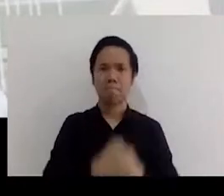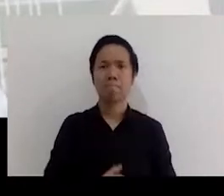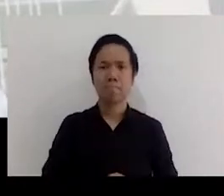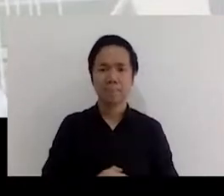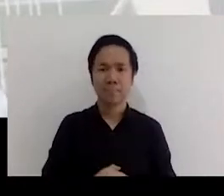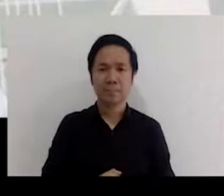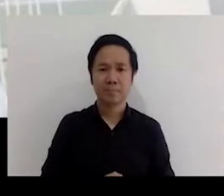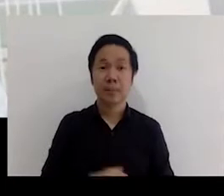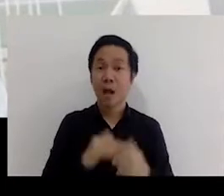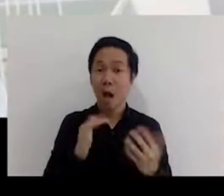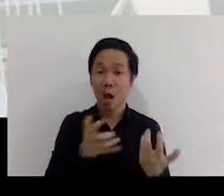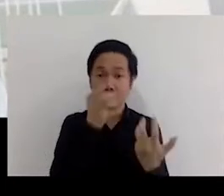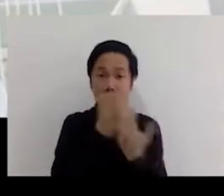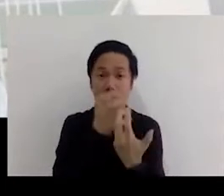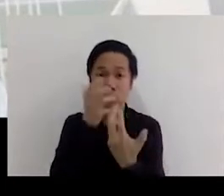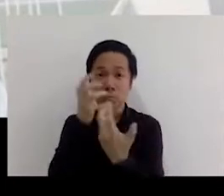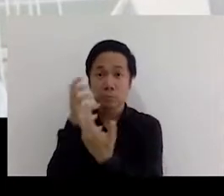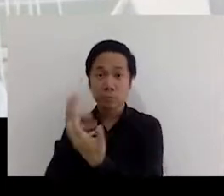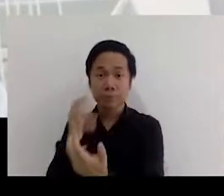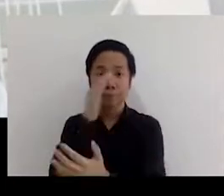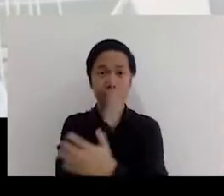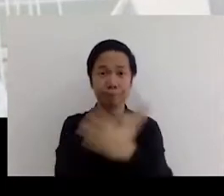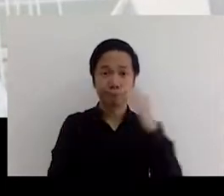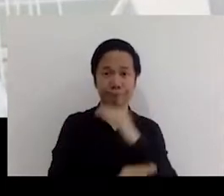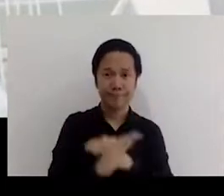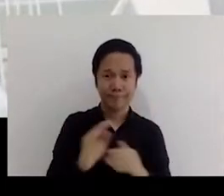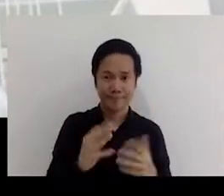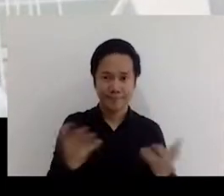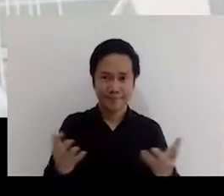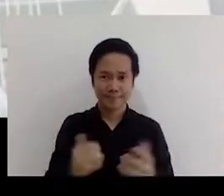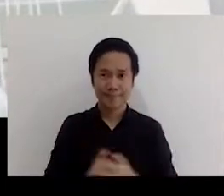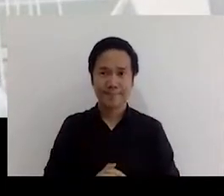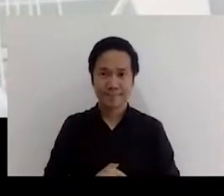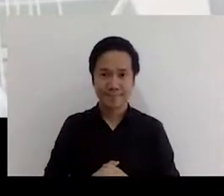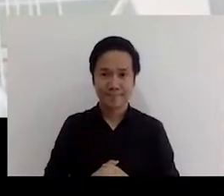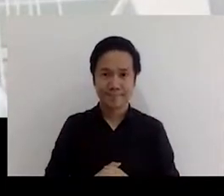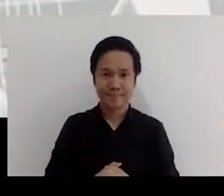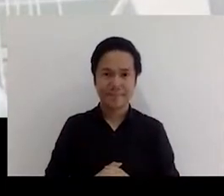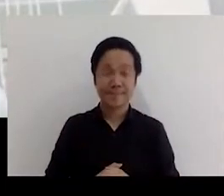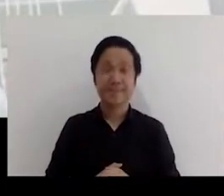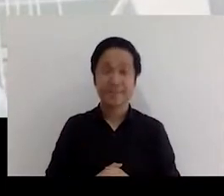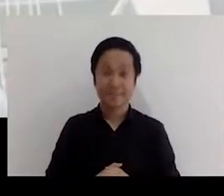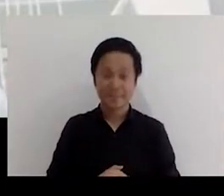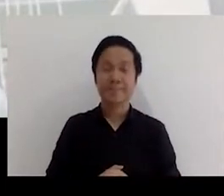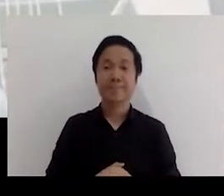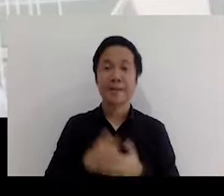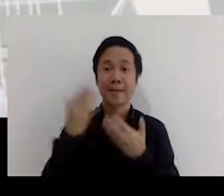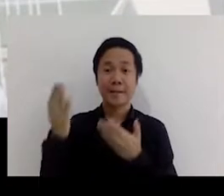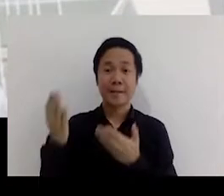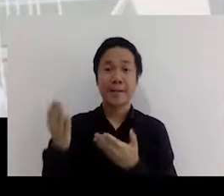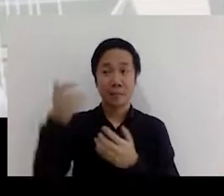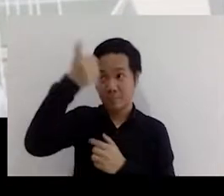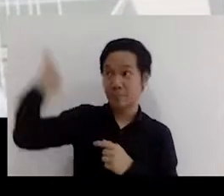And much of this was underlined in the Secretary-General's policy brief that you kindly referred to,